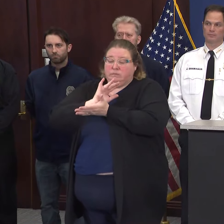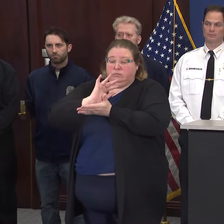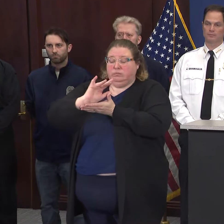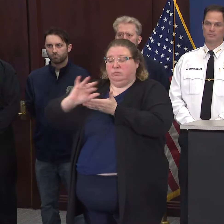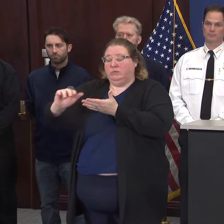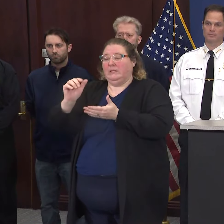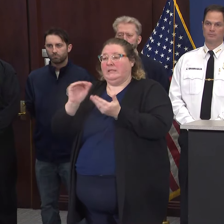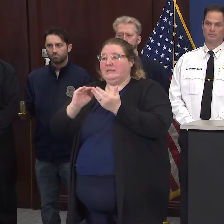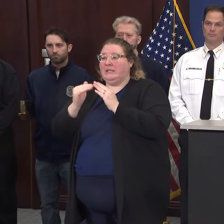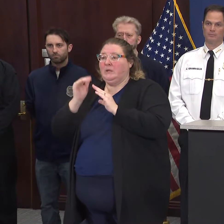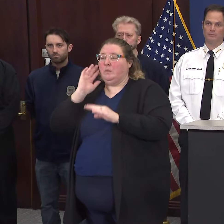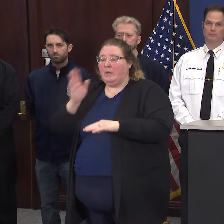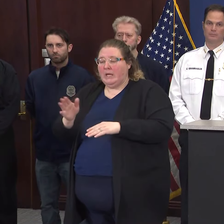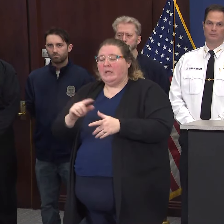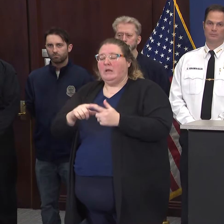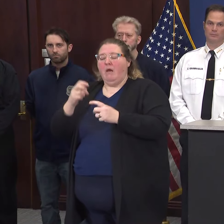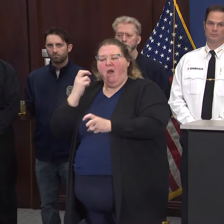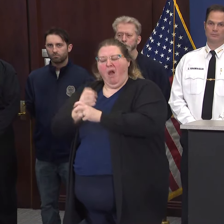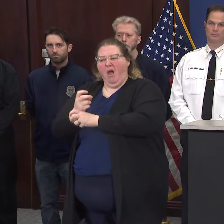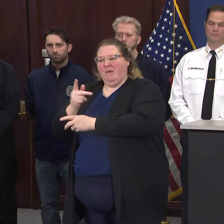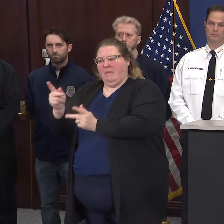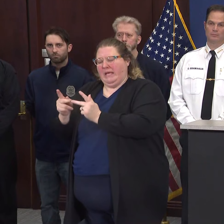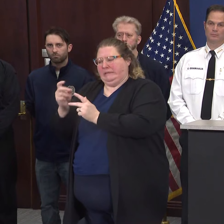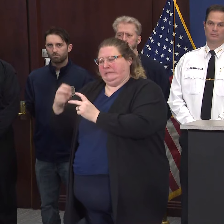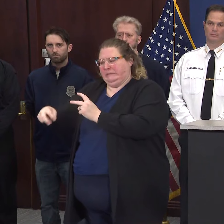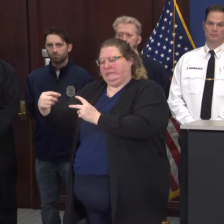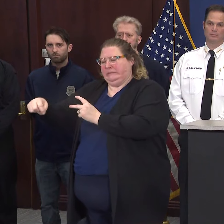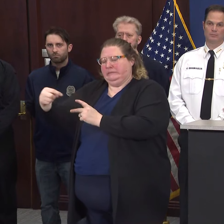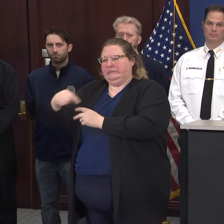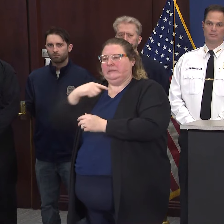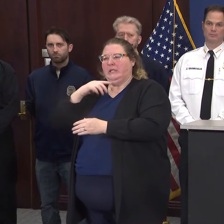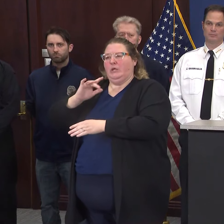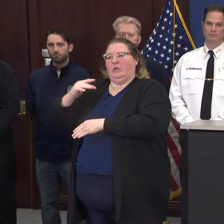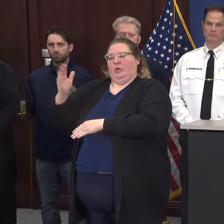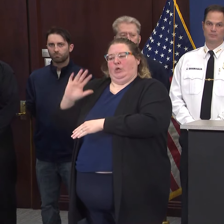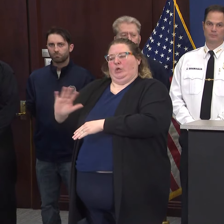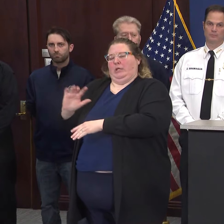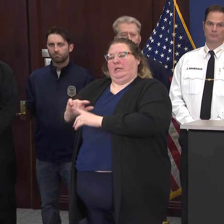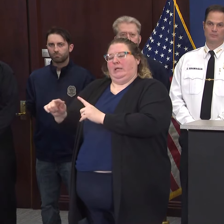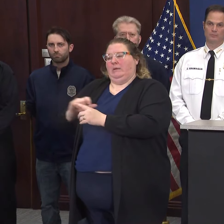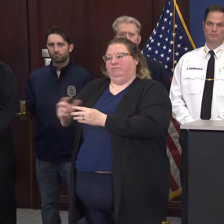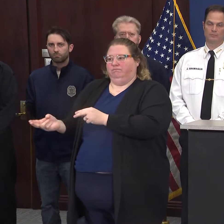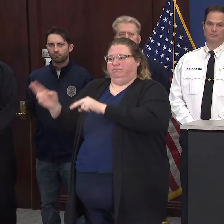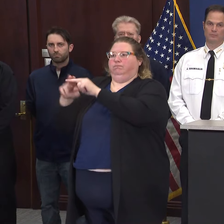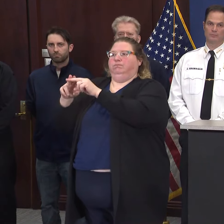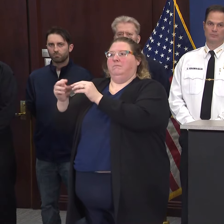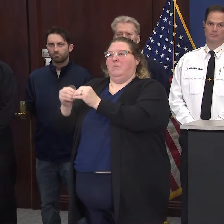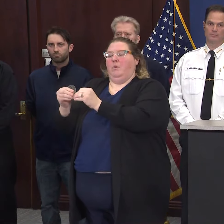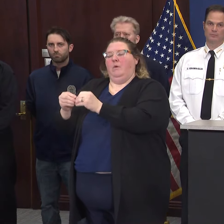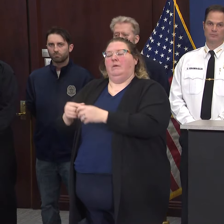we'll be clearing it in those hard hit areas from this past earlier in the week. Uh They will get snow on top of that. So, uh yes,